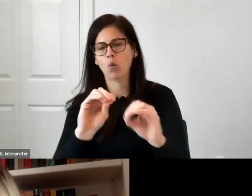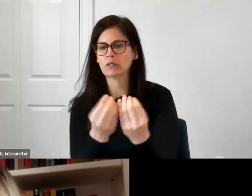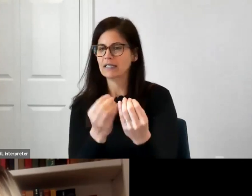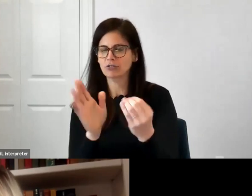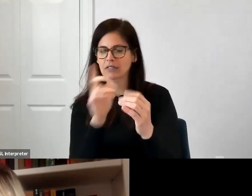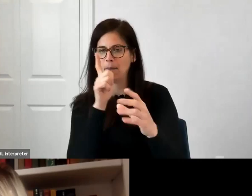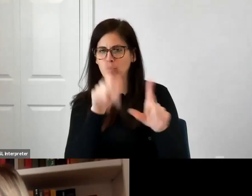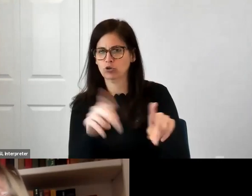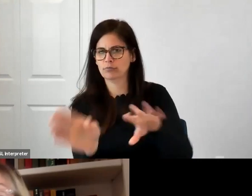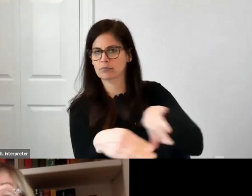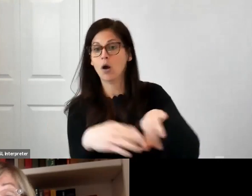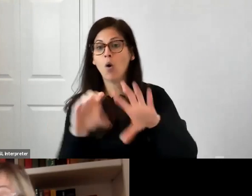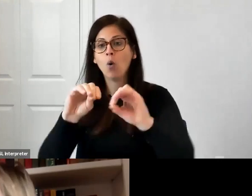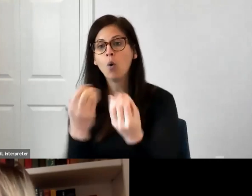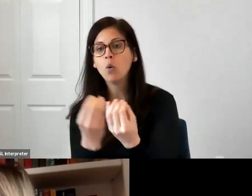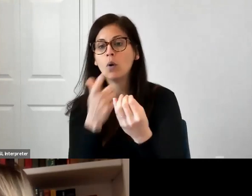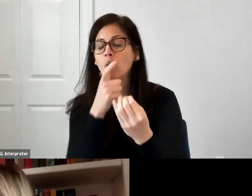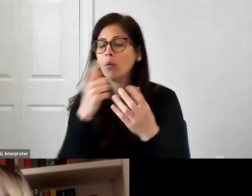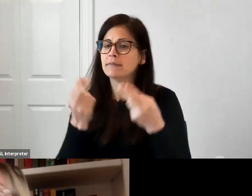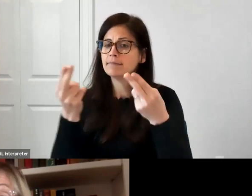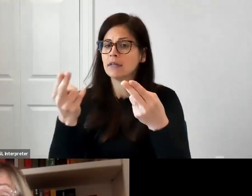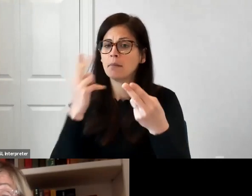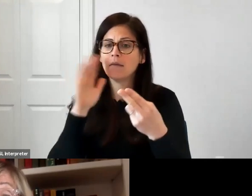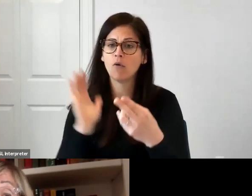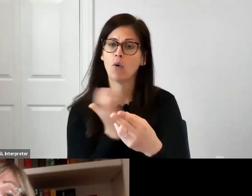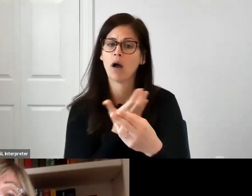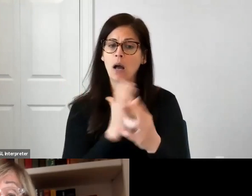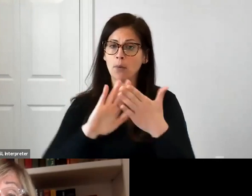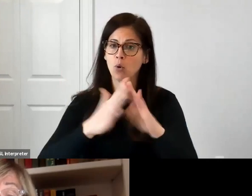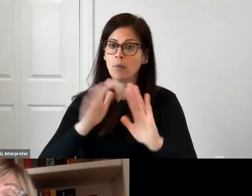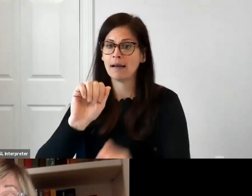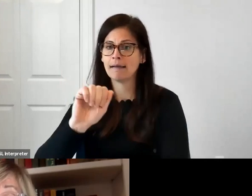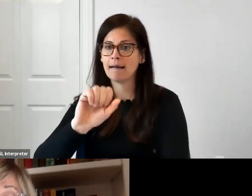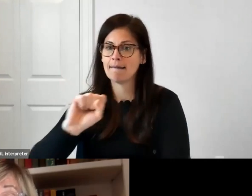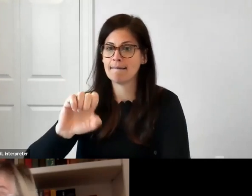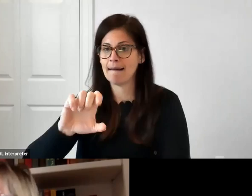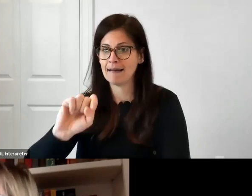who's been nominated for our Community Asset Award. I have to tell you, by the way Charles,